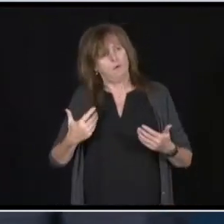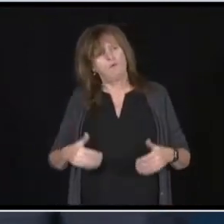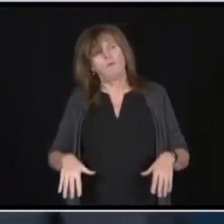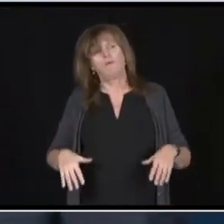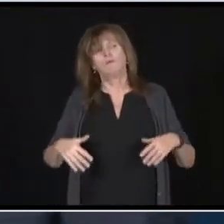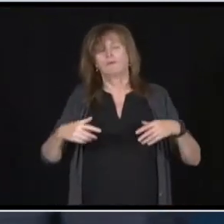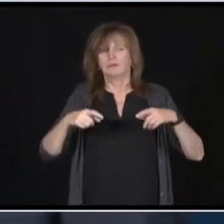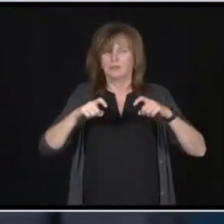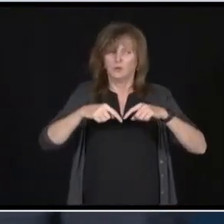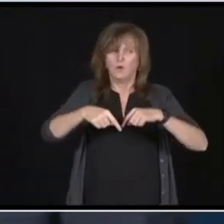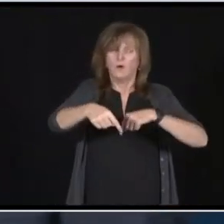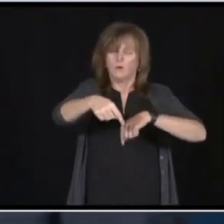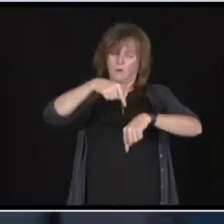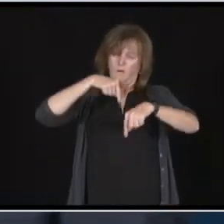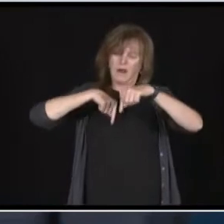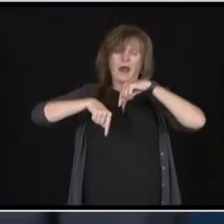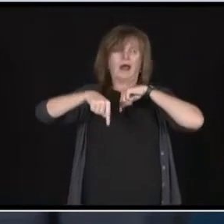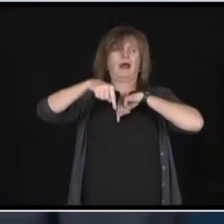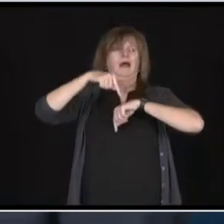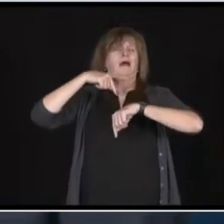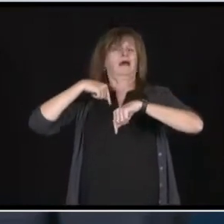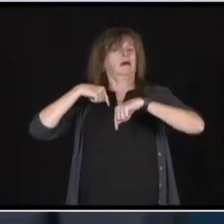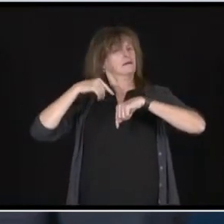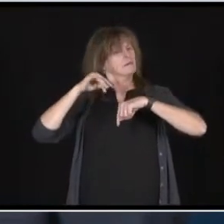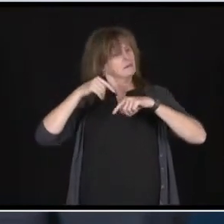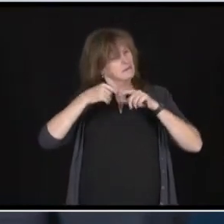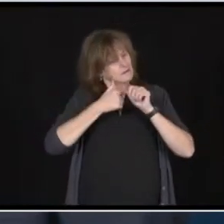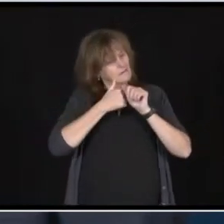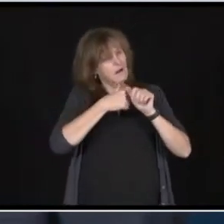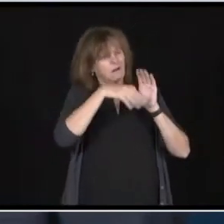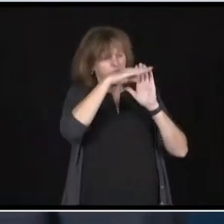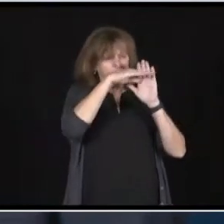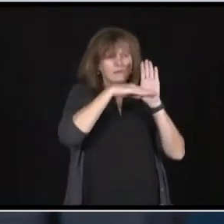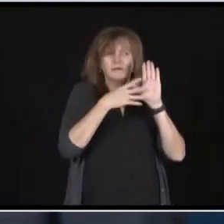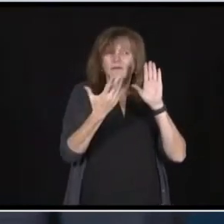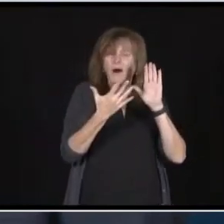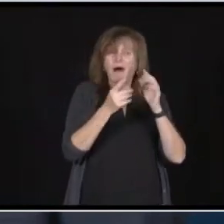down their guard little bit too much. That we were seeing very good numbers throughout